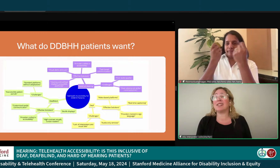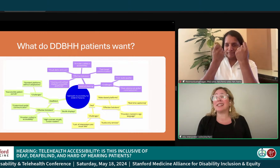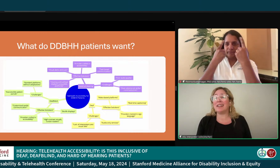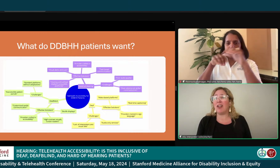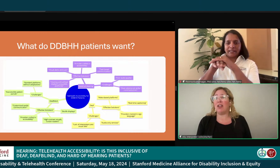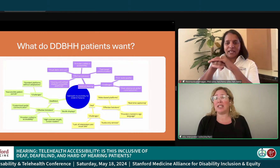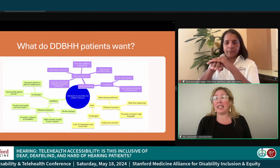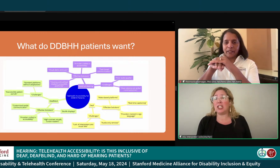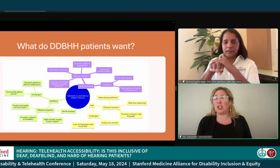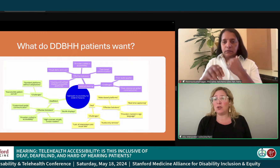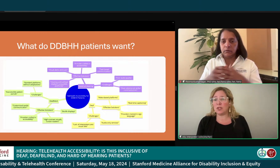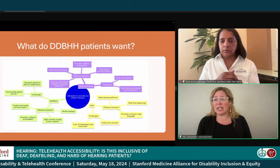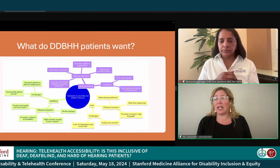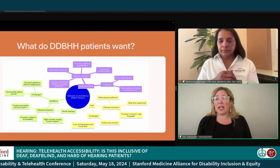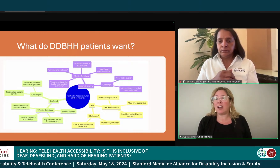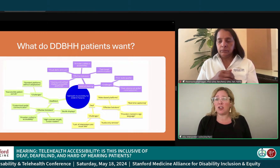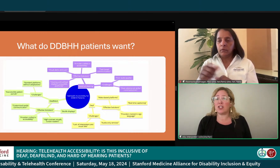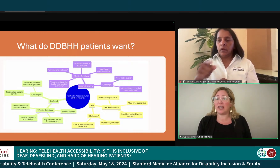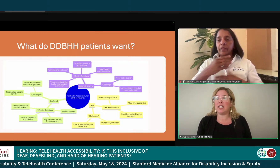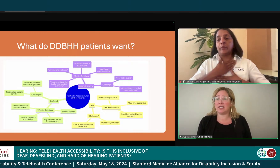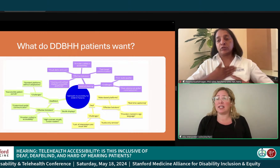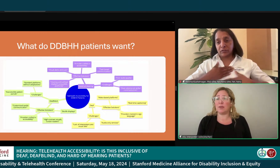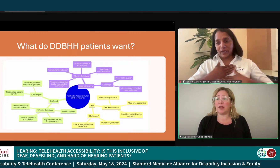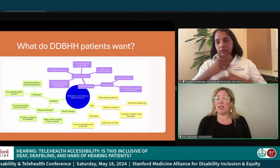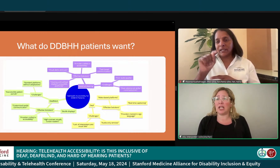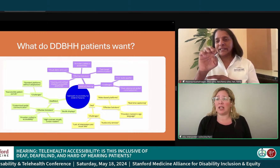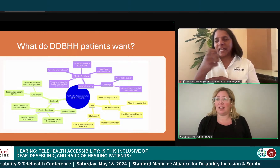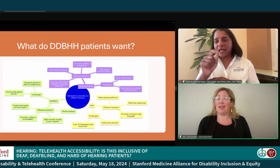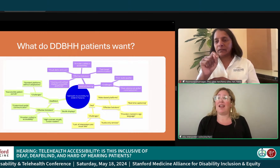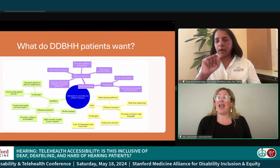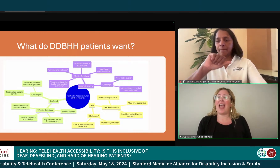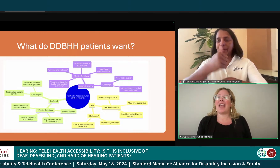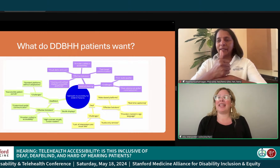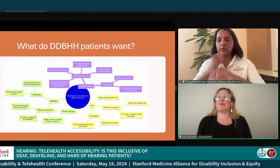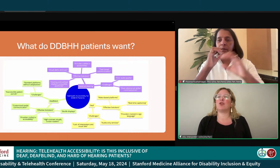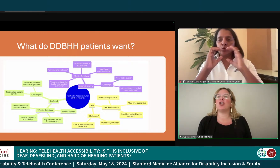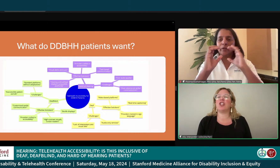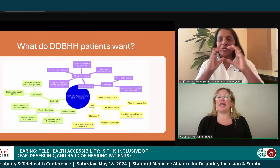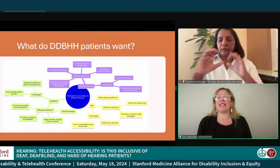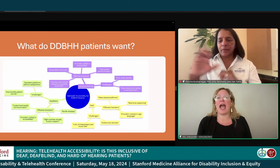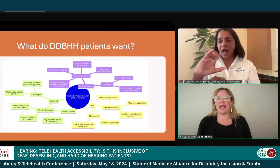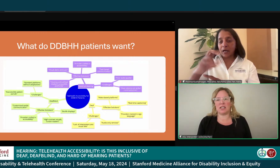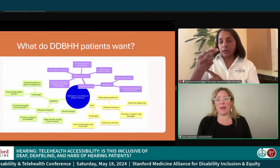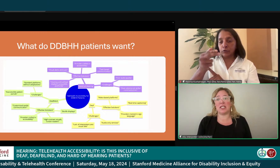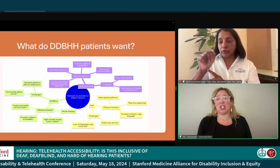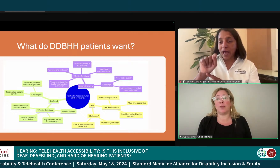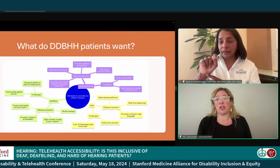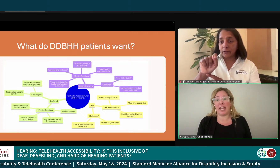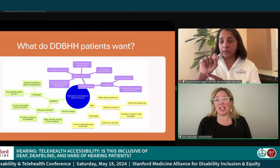skilled in using and understand accessibility and they appreciate text-based communication,